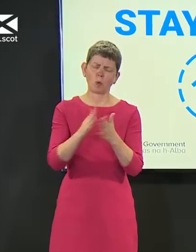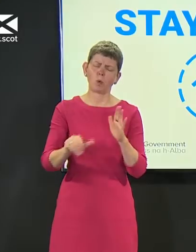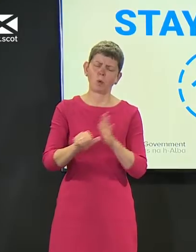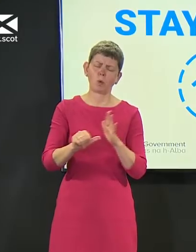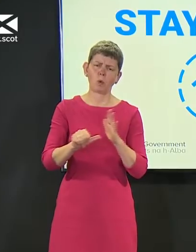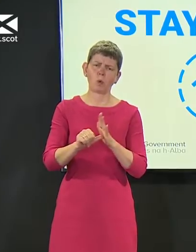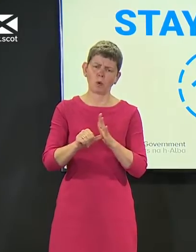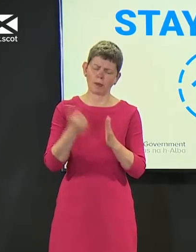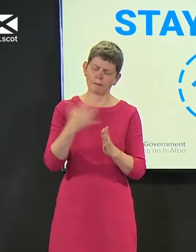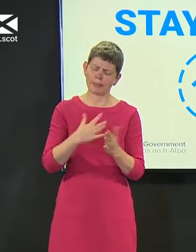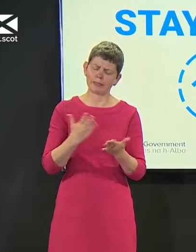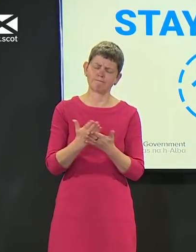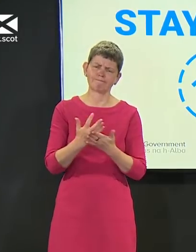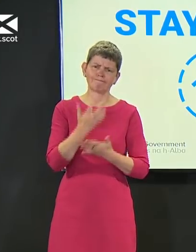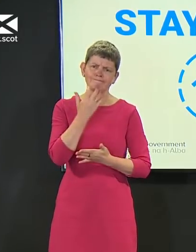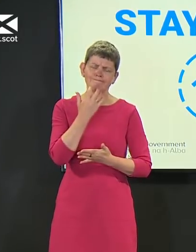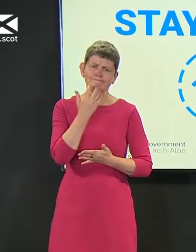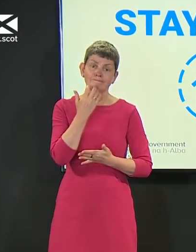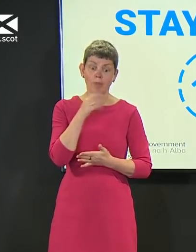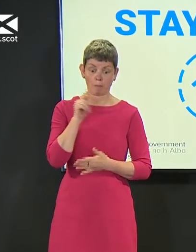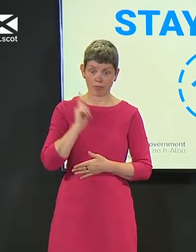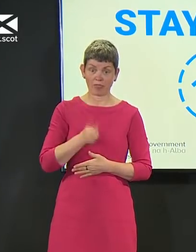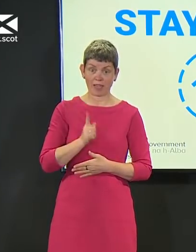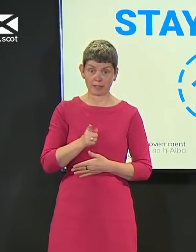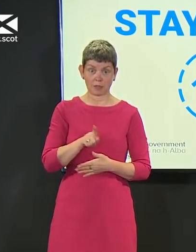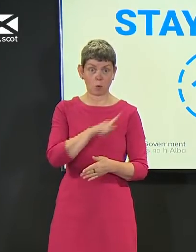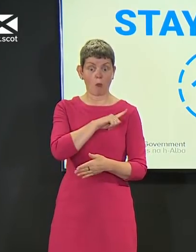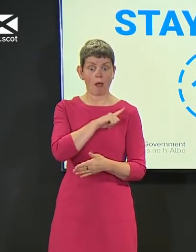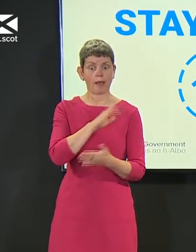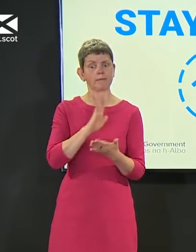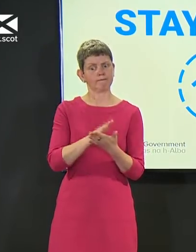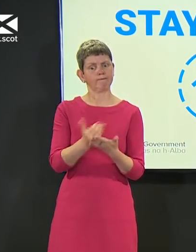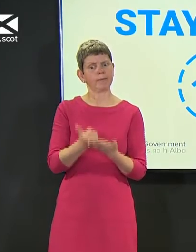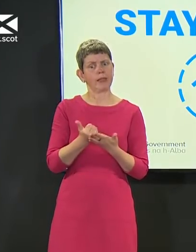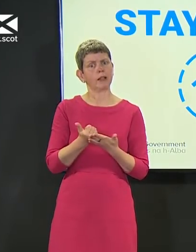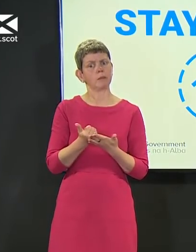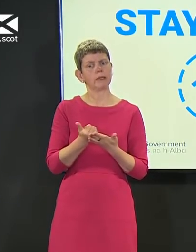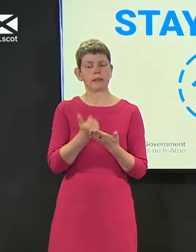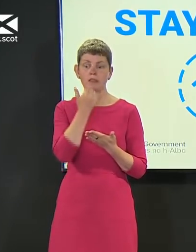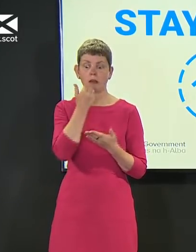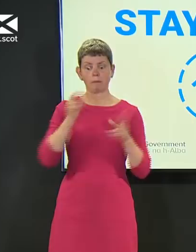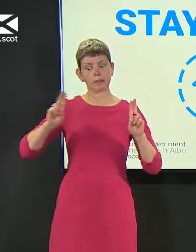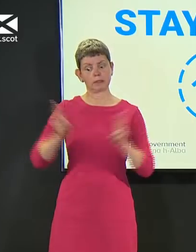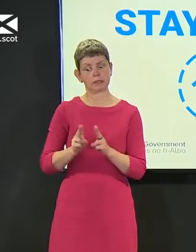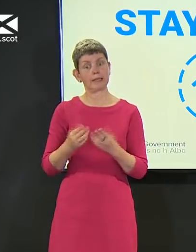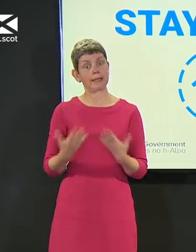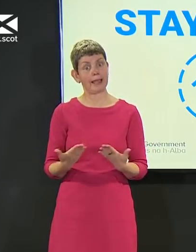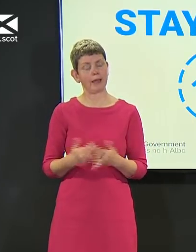is now making possible the easing of restrictions that lie ahead of us but the final point i need to